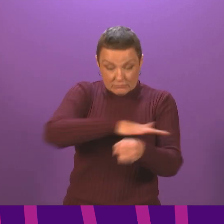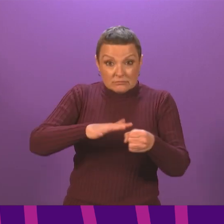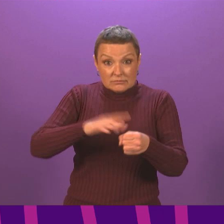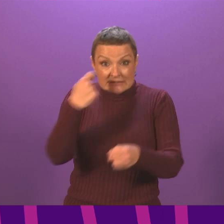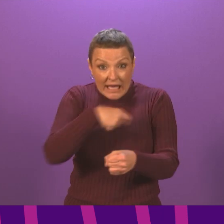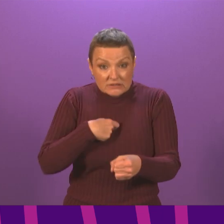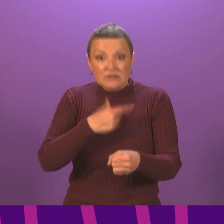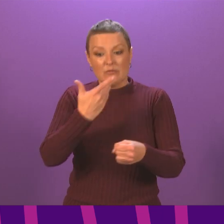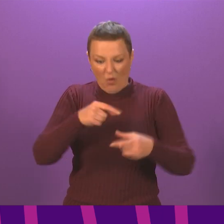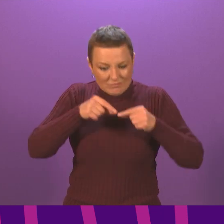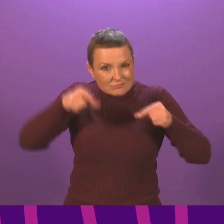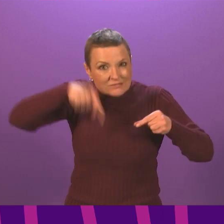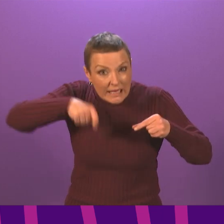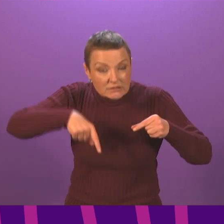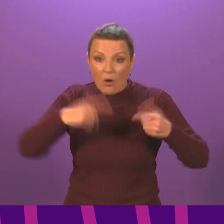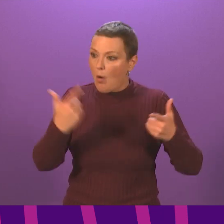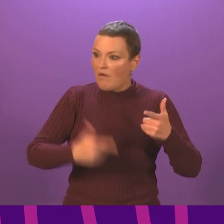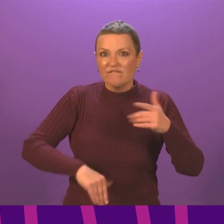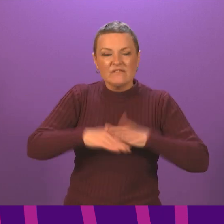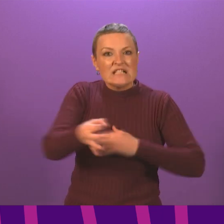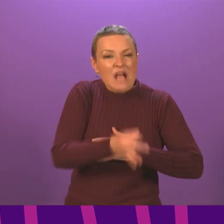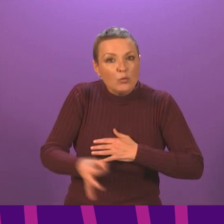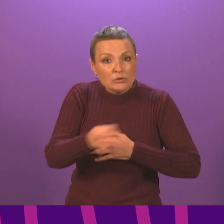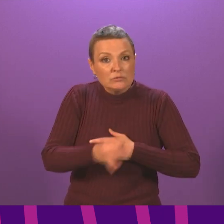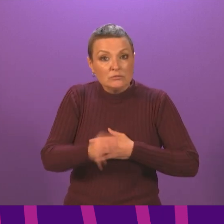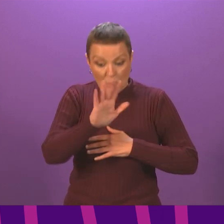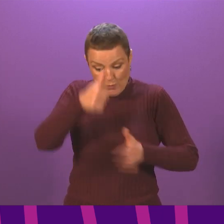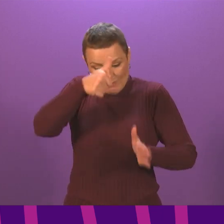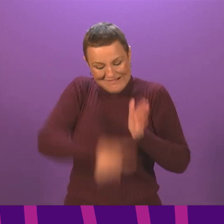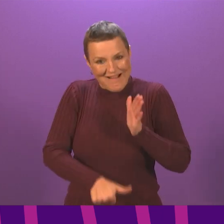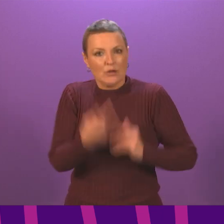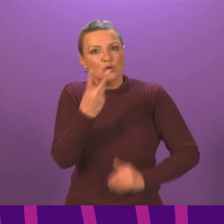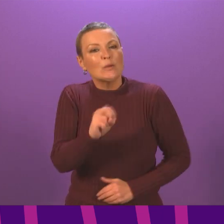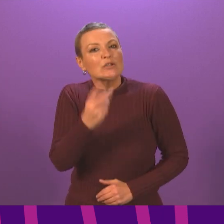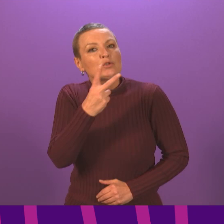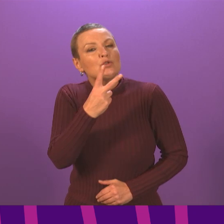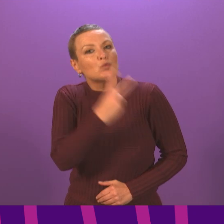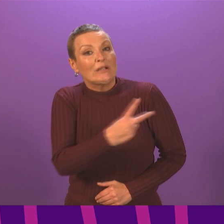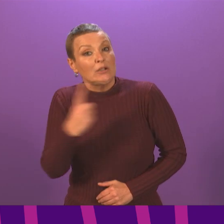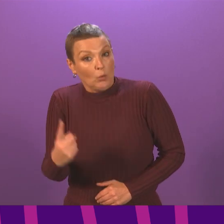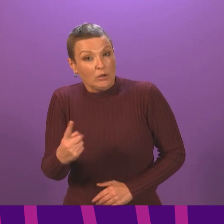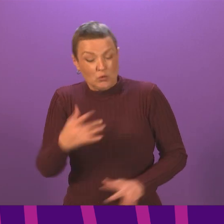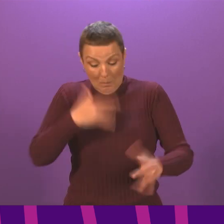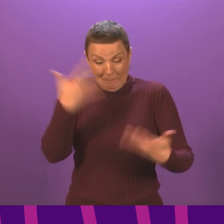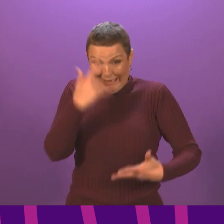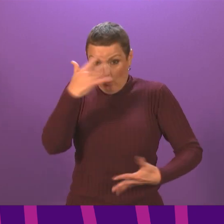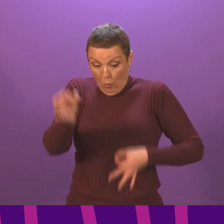as we move into the early part of 2021. We have worked out how to do community access